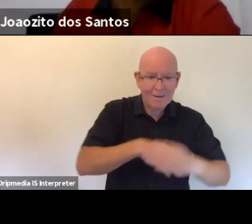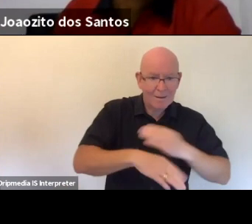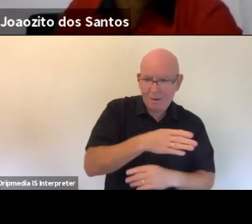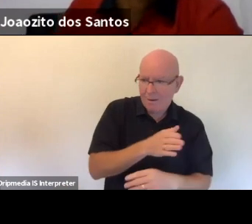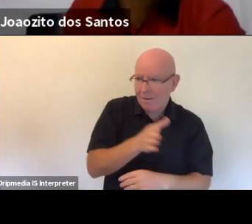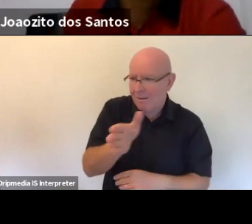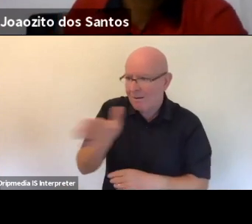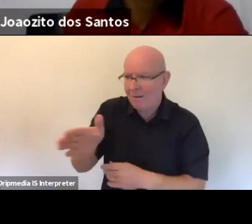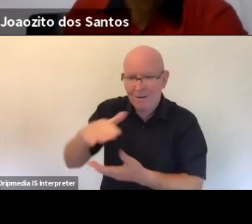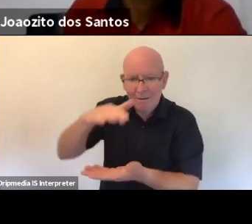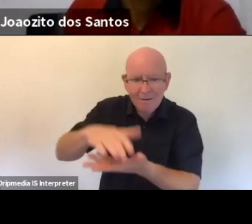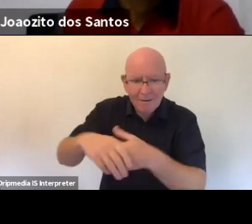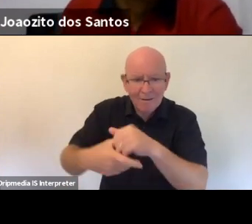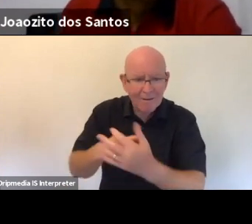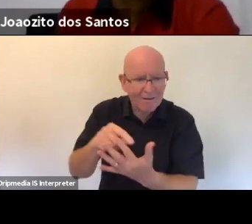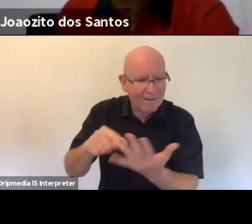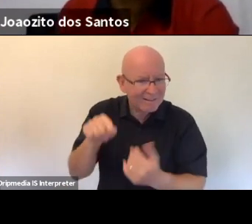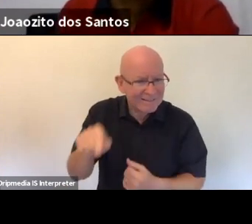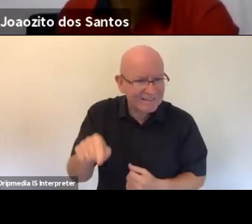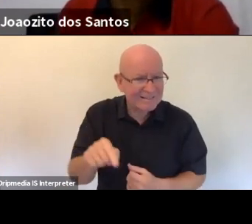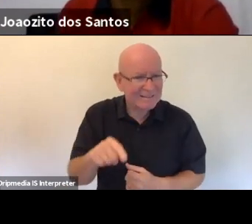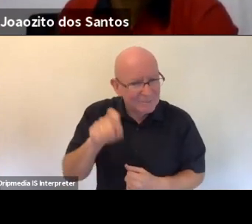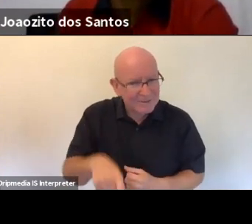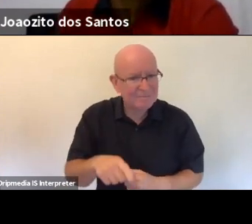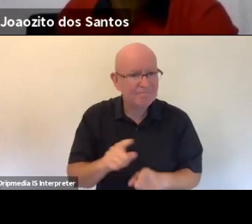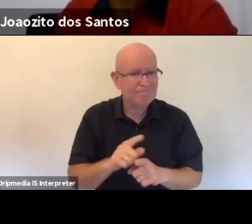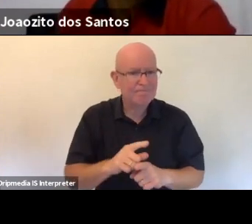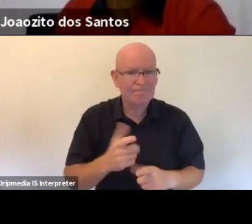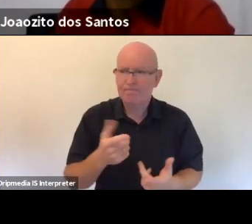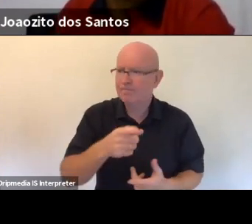to be considered that’s to be accessible and inclusive for all.